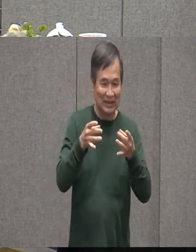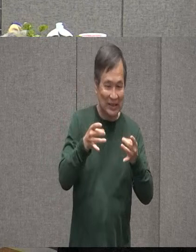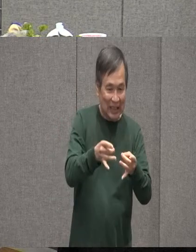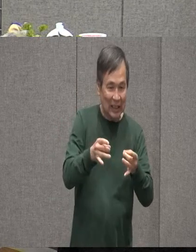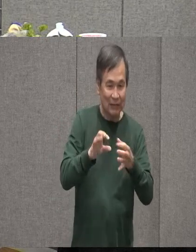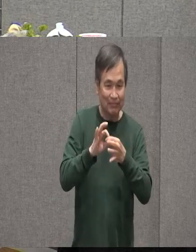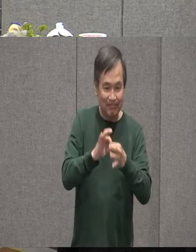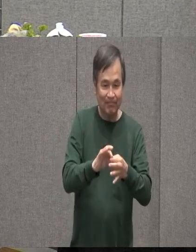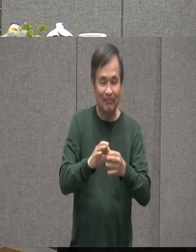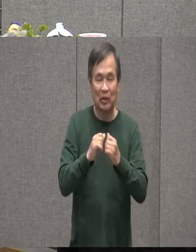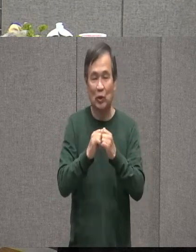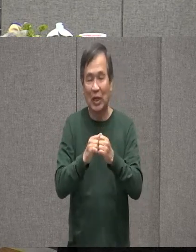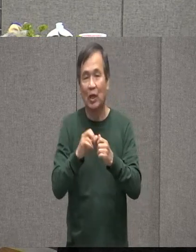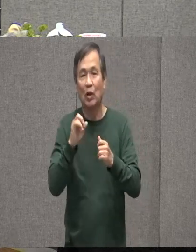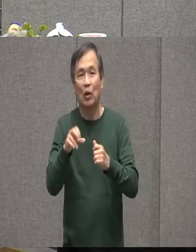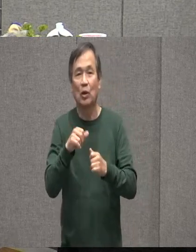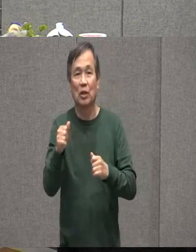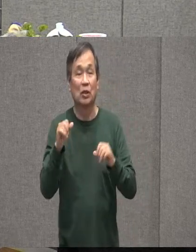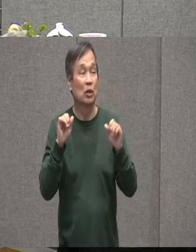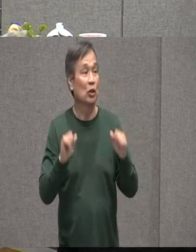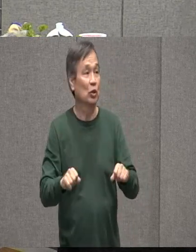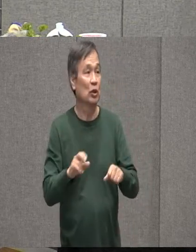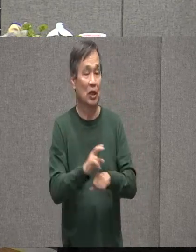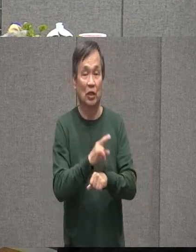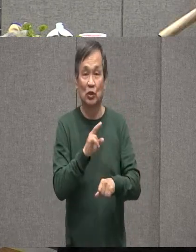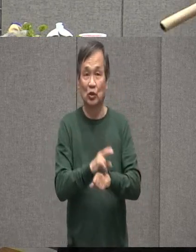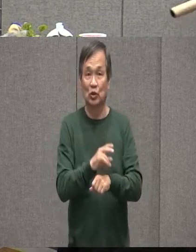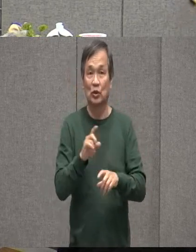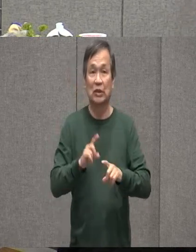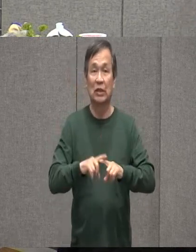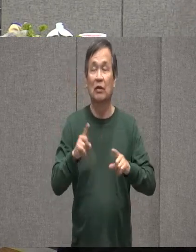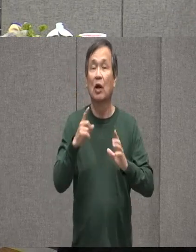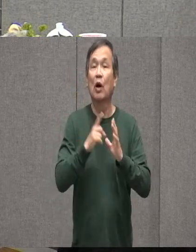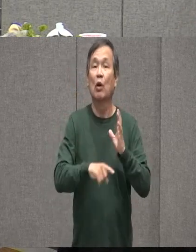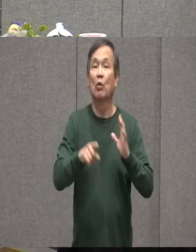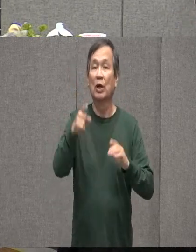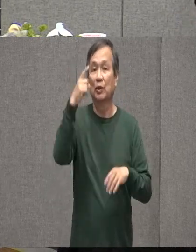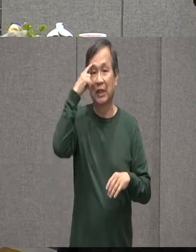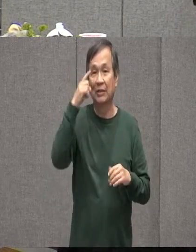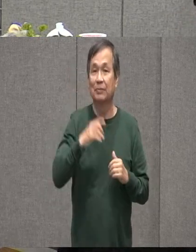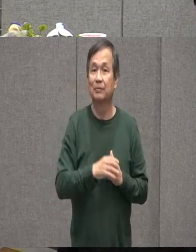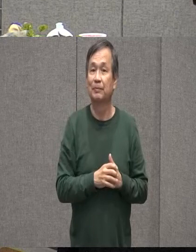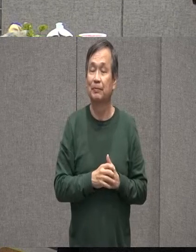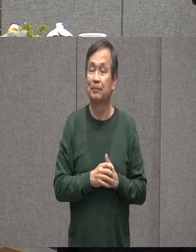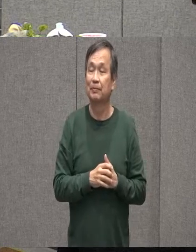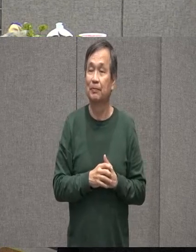and there's a lot of materials you can use to attach things. What's the first thing that comes to your mind? Hmm, tape.